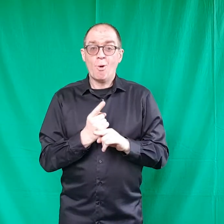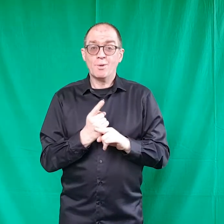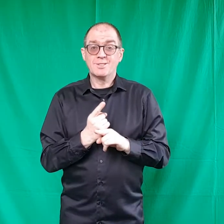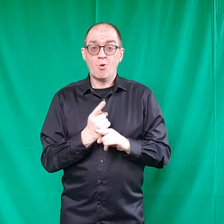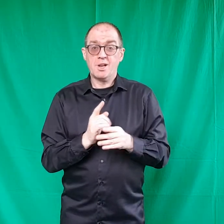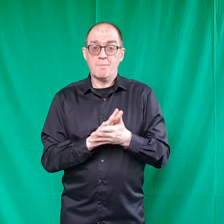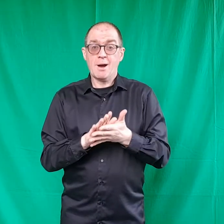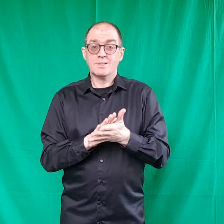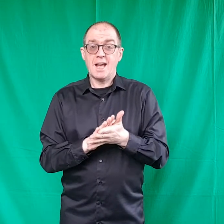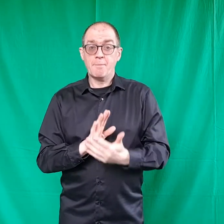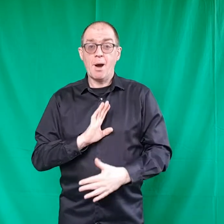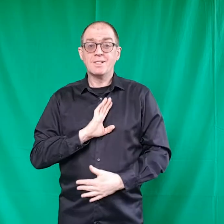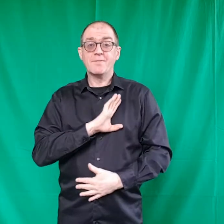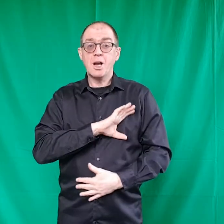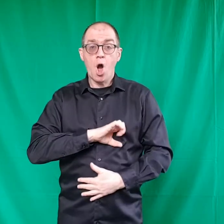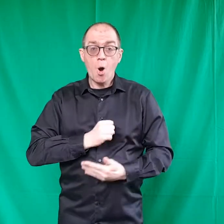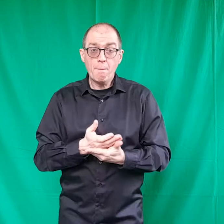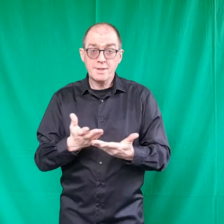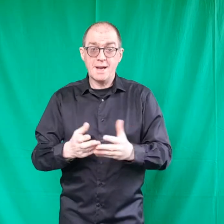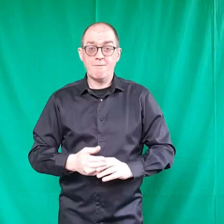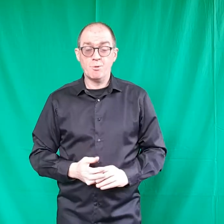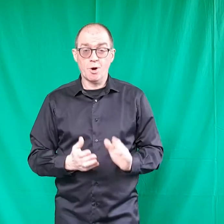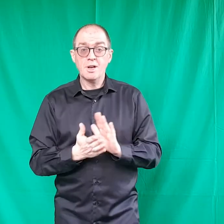what I was talking about and signing about was giving hope to everyone.